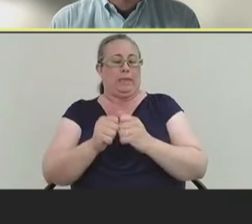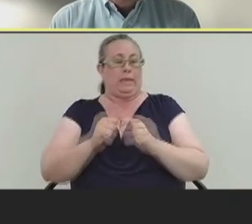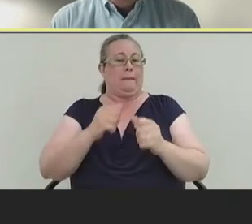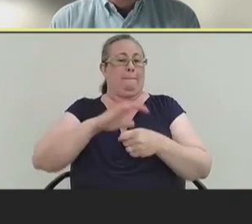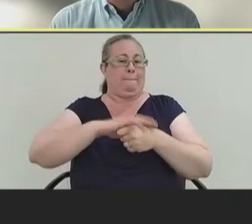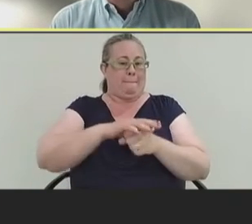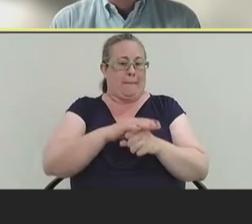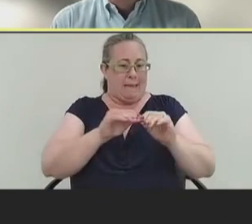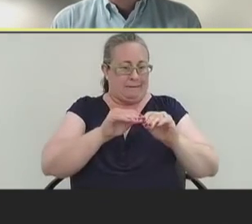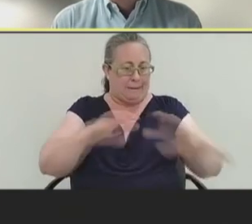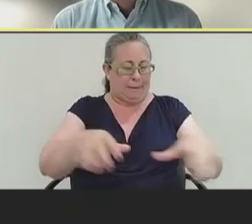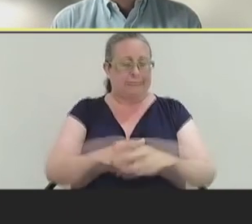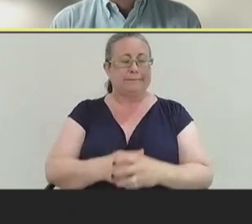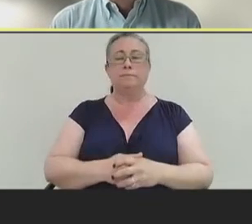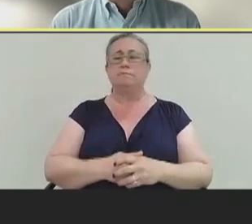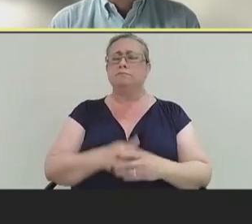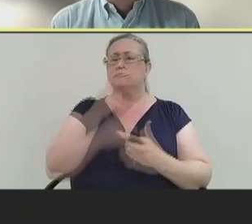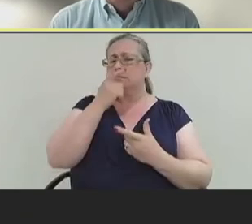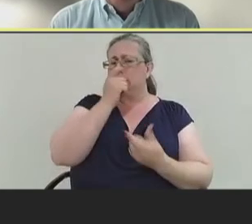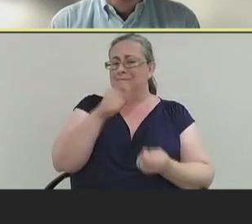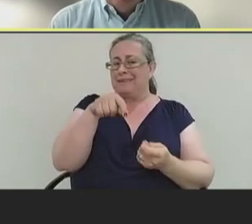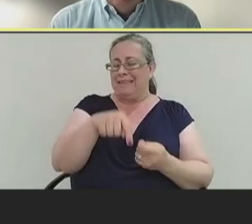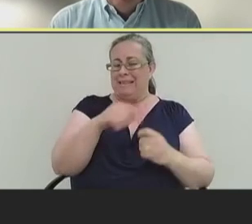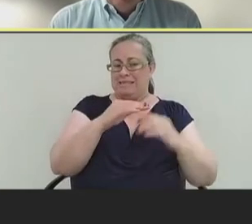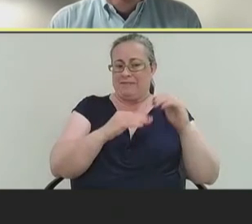What's really interesting about these facilities is through their design is